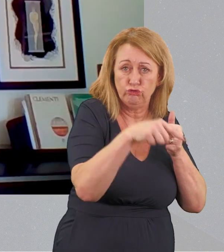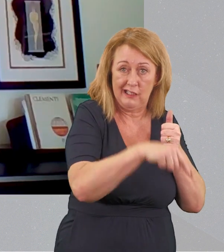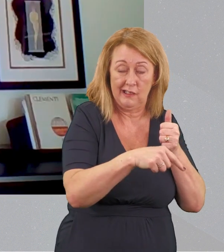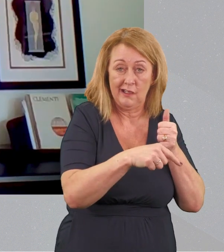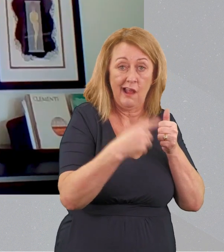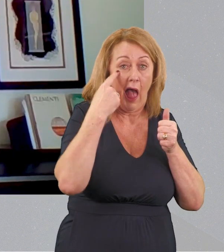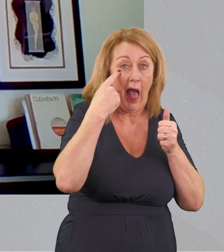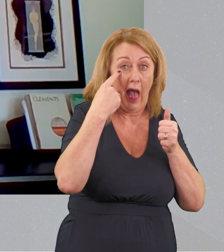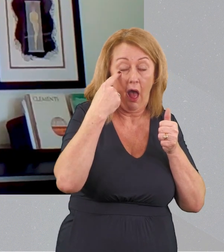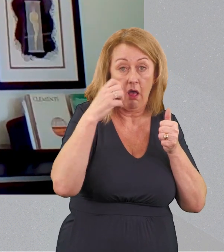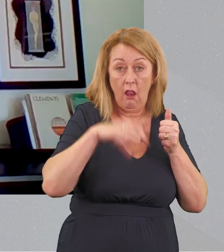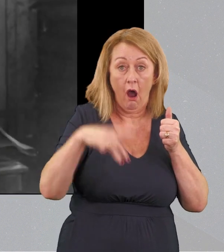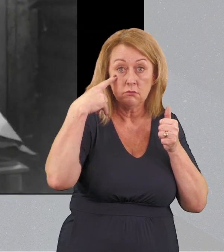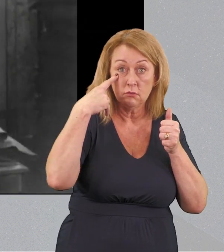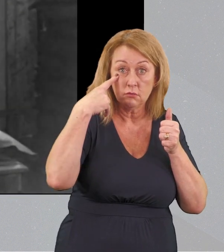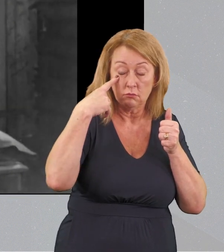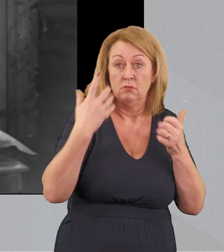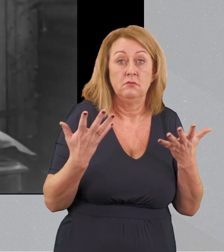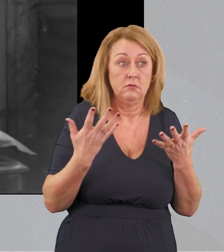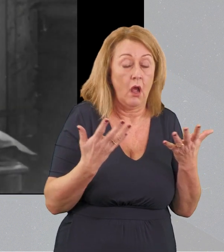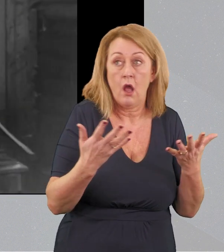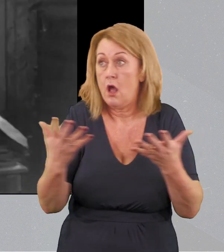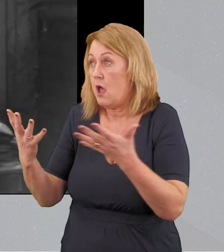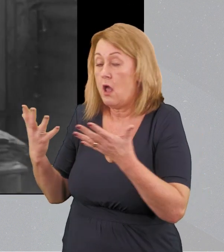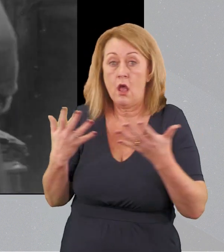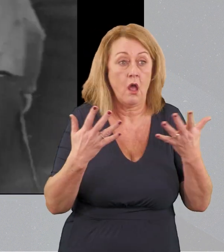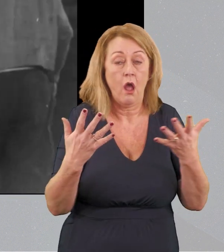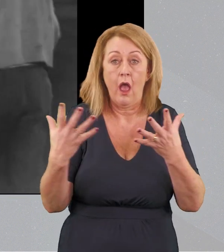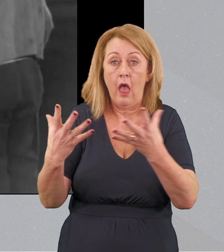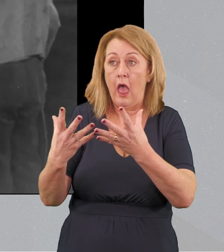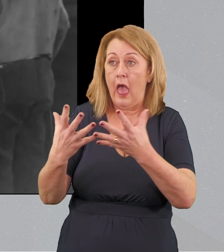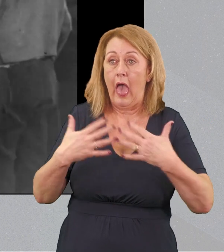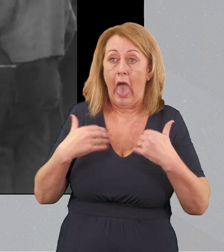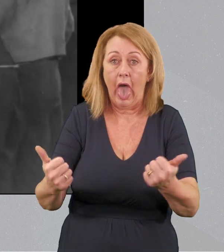He lost an eye in that factory and had no access to health coverage.